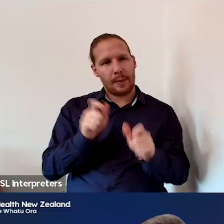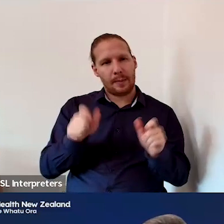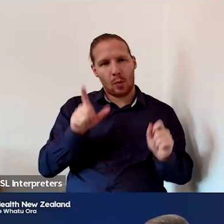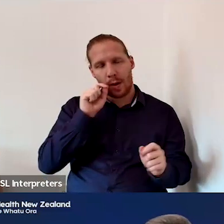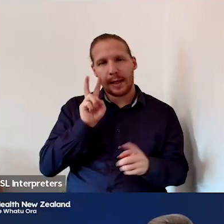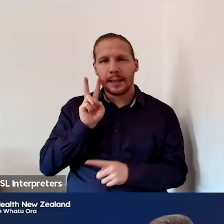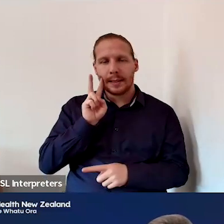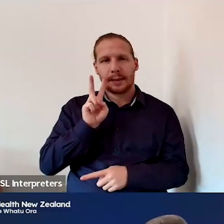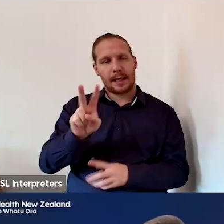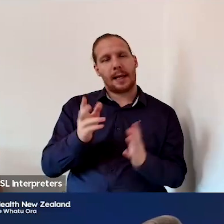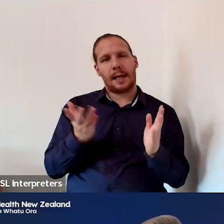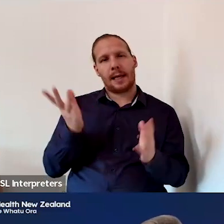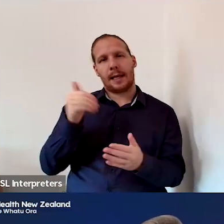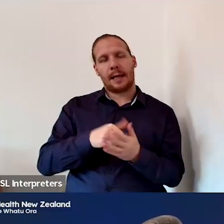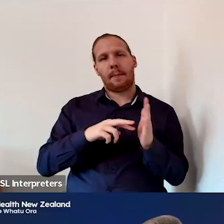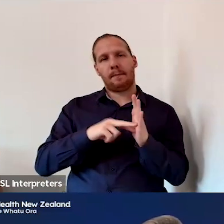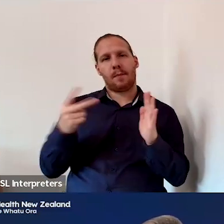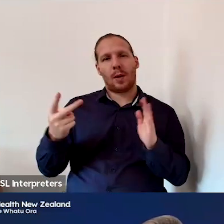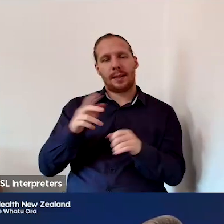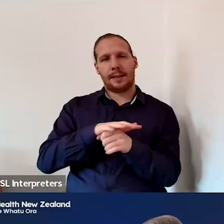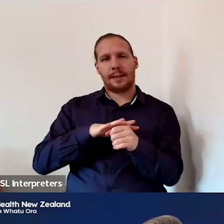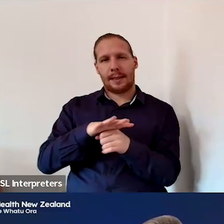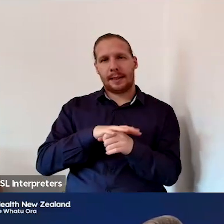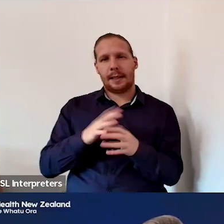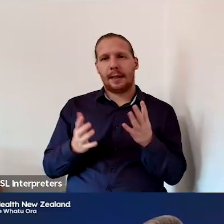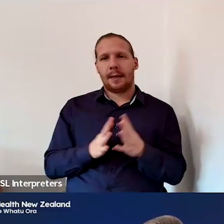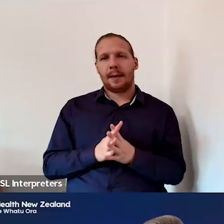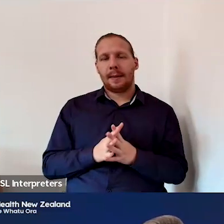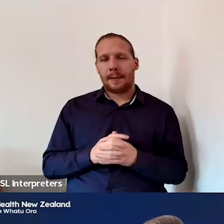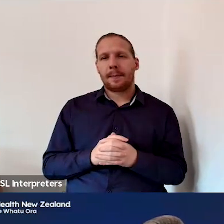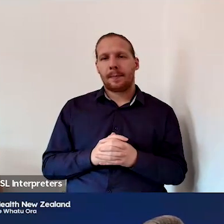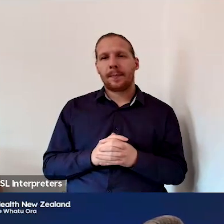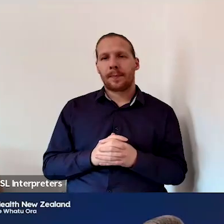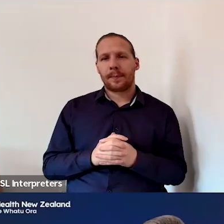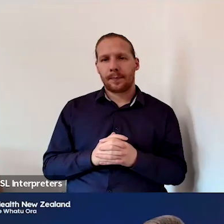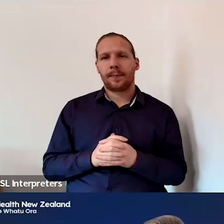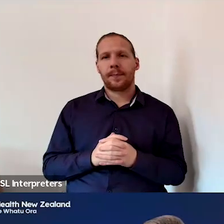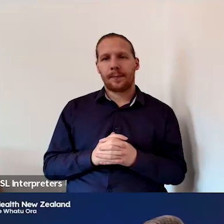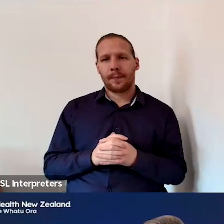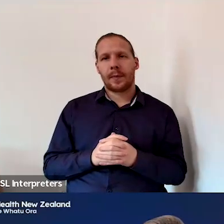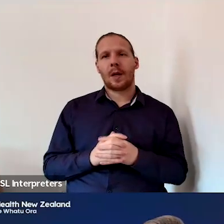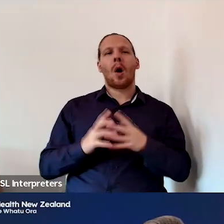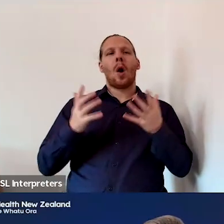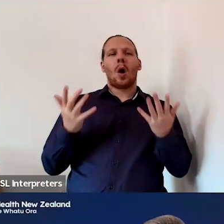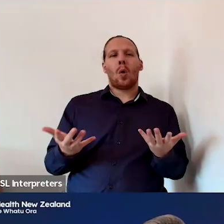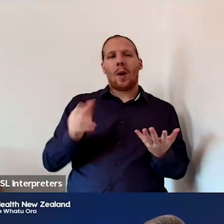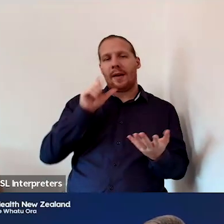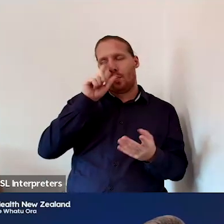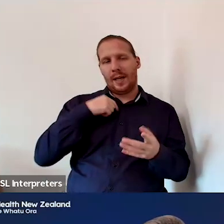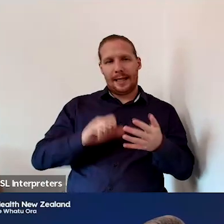And so I think the question really is around the possibilities or feasibility of having youth specific policies